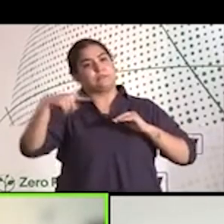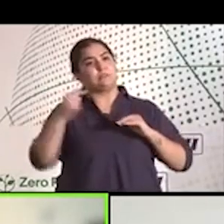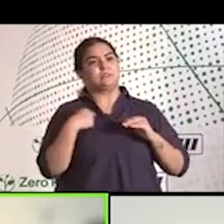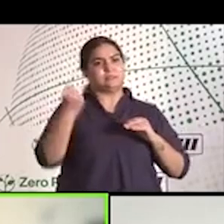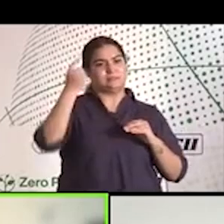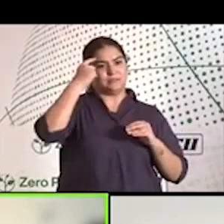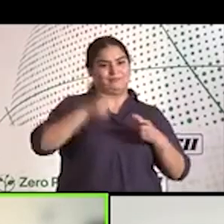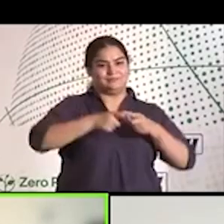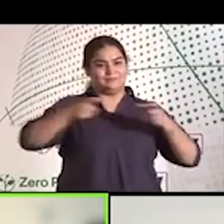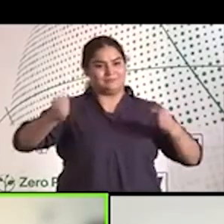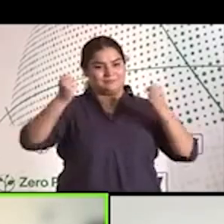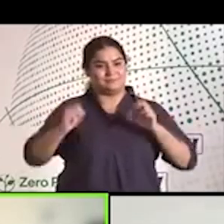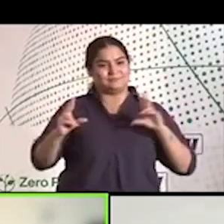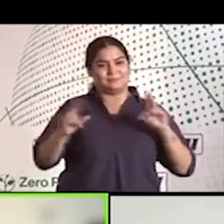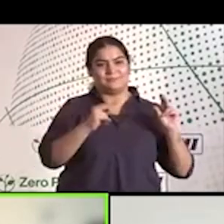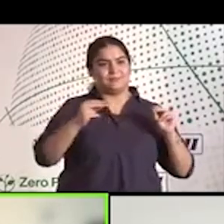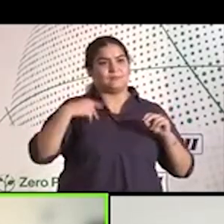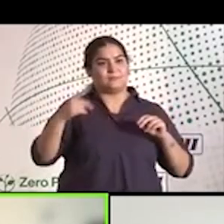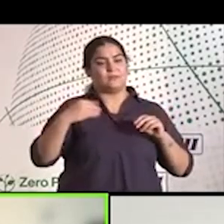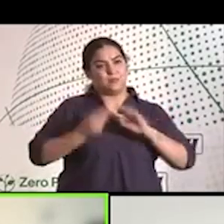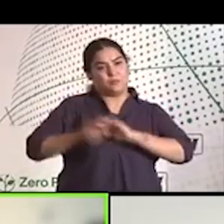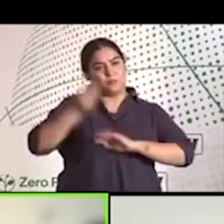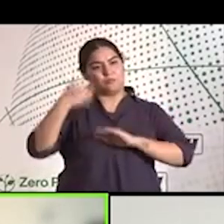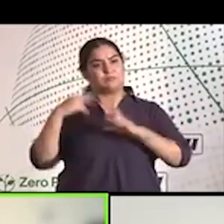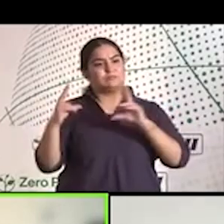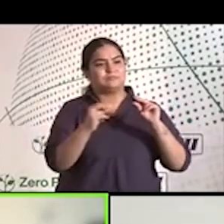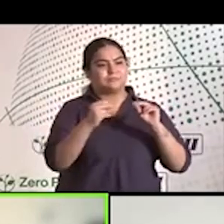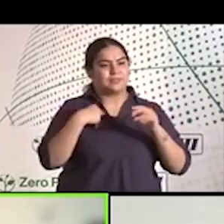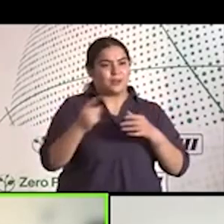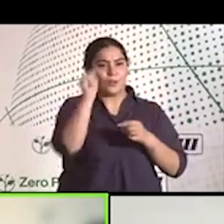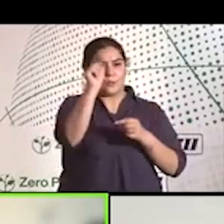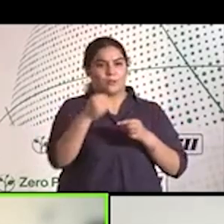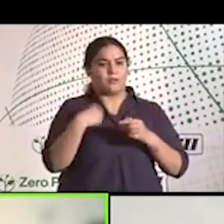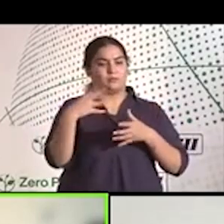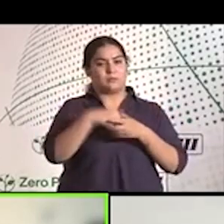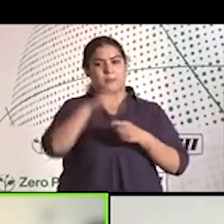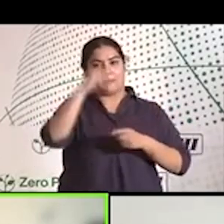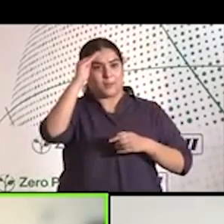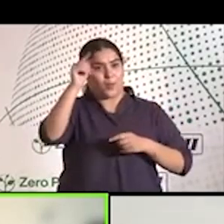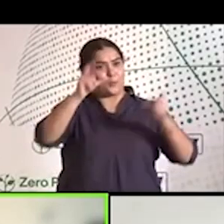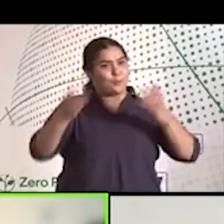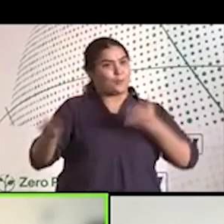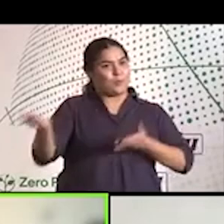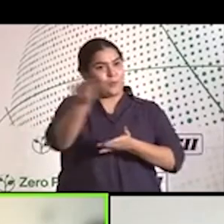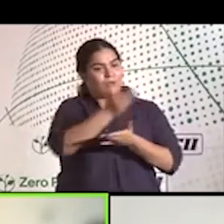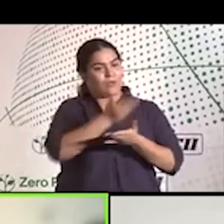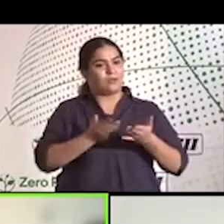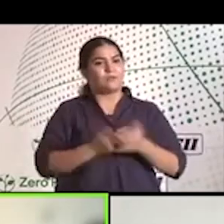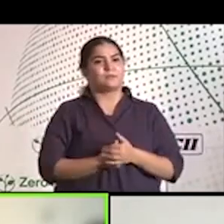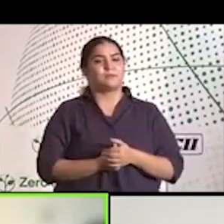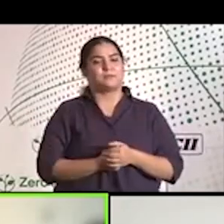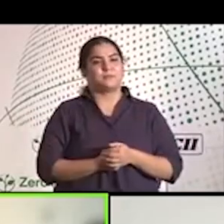I'm I'm really missing it out. And hello to everyone on the panel and we're listening.